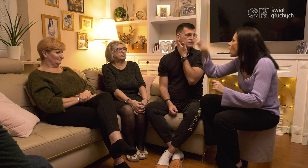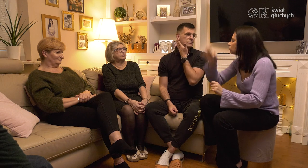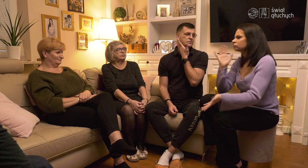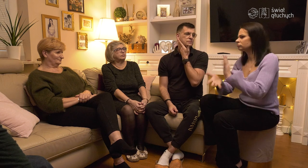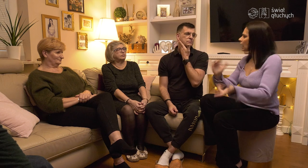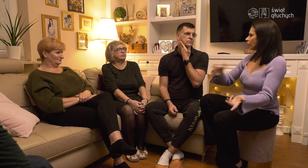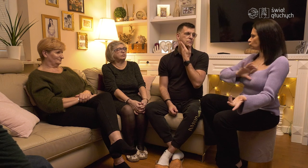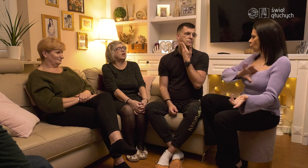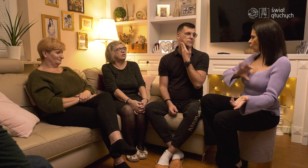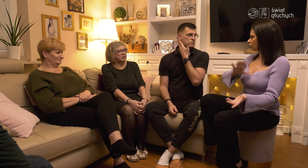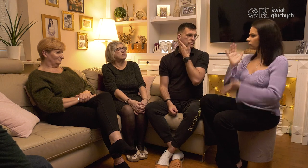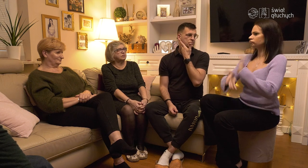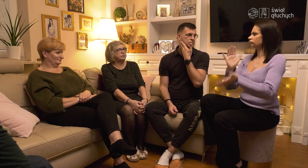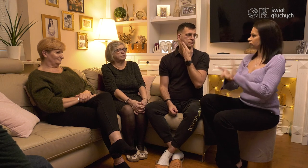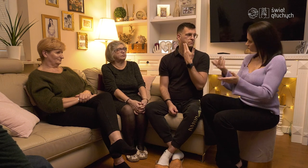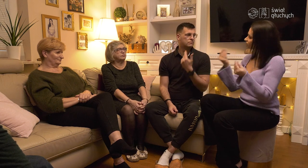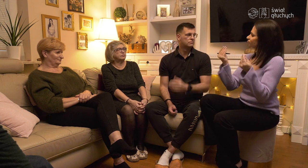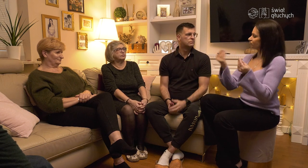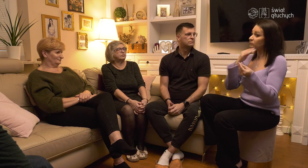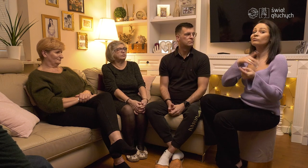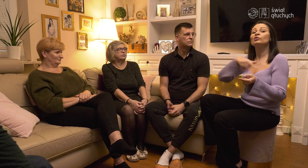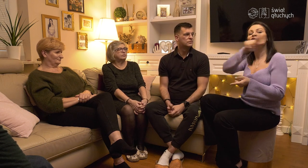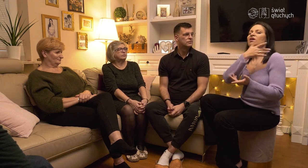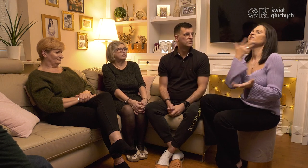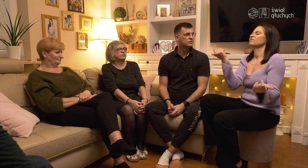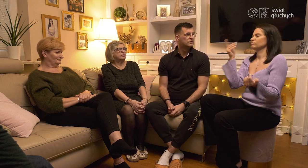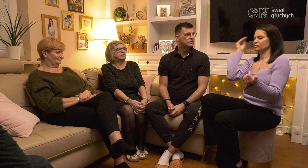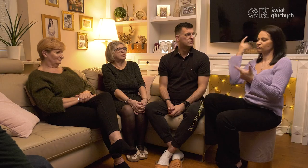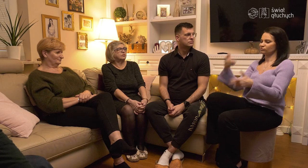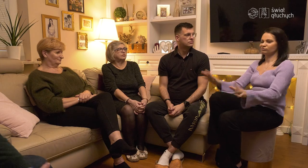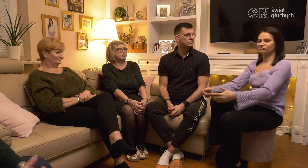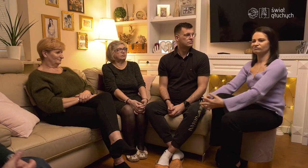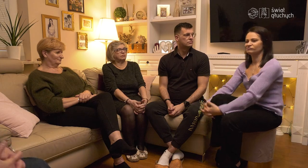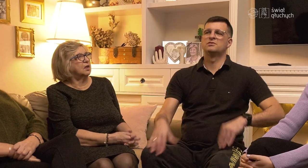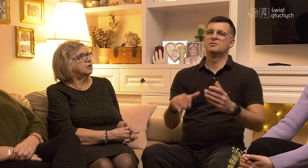but Rafal talks about the fact that the family there signs 100% like coda. Great! In my house, unfortunately, it was not like that, the hearing people didn’t sign.